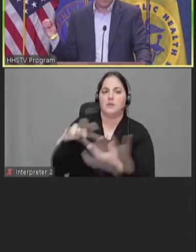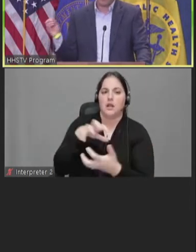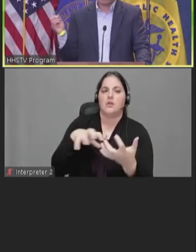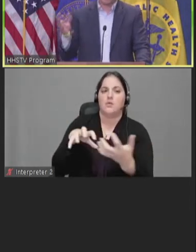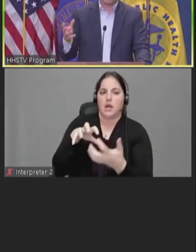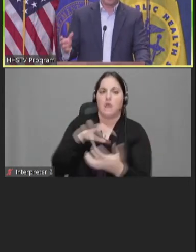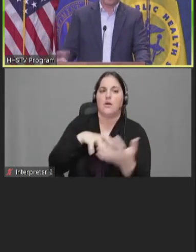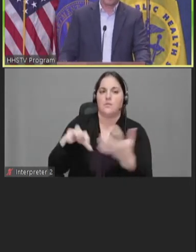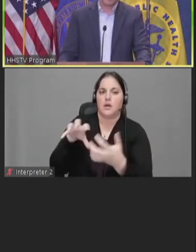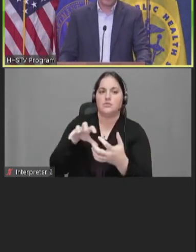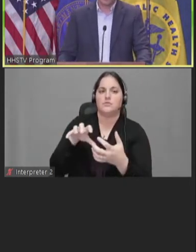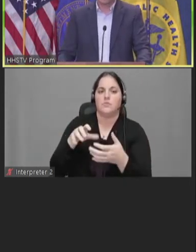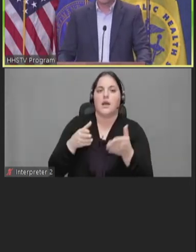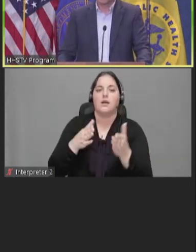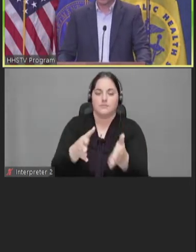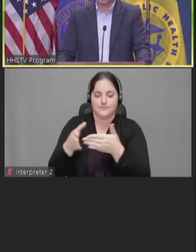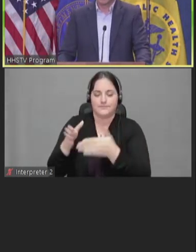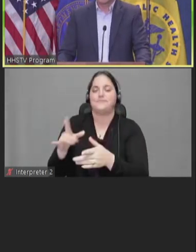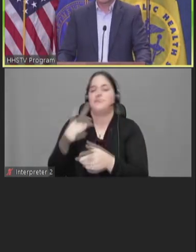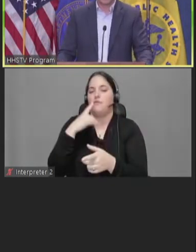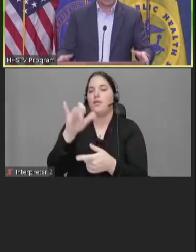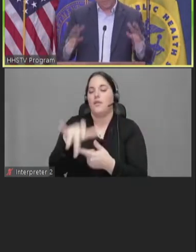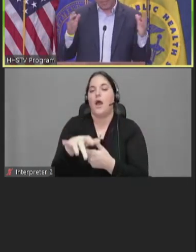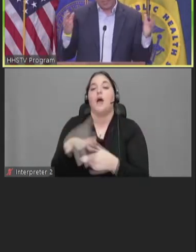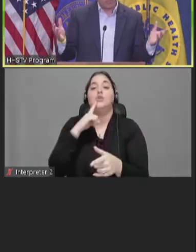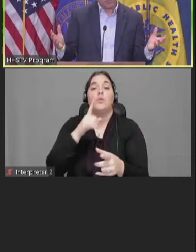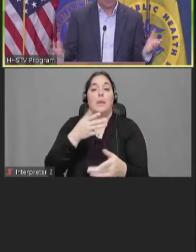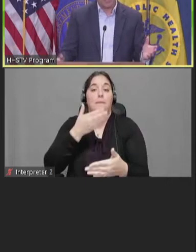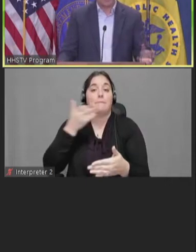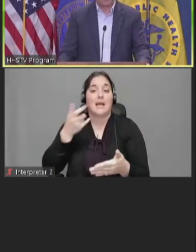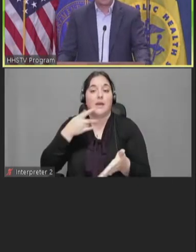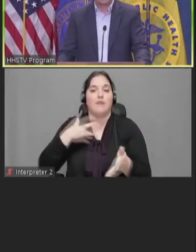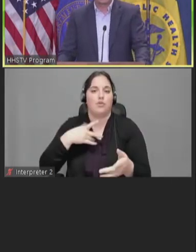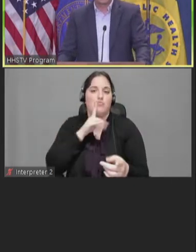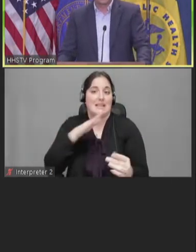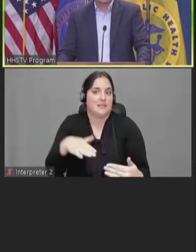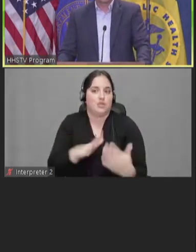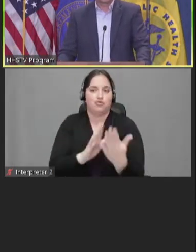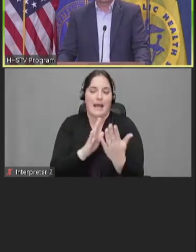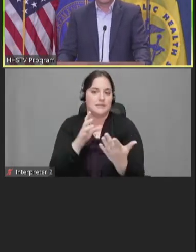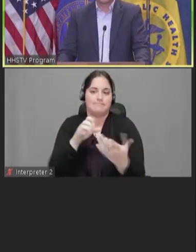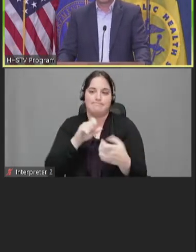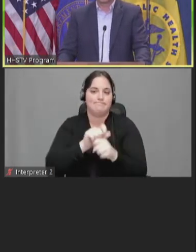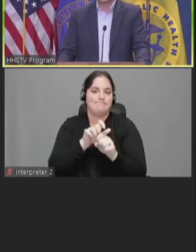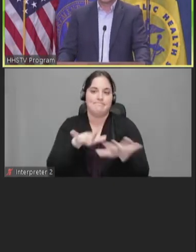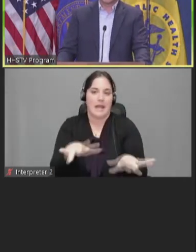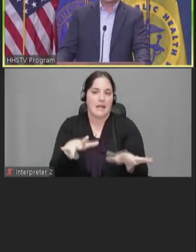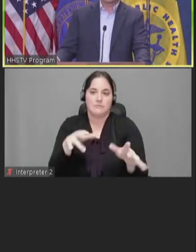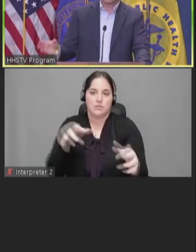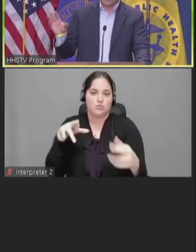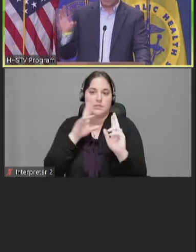can be first, to address a pandemic response, for instance, but maybe if we're looking at particular